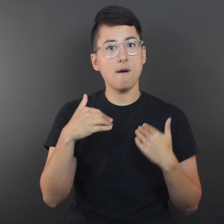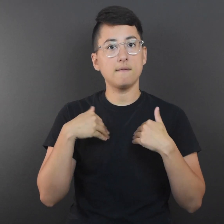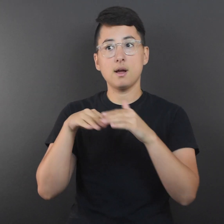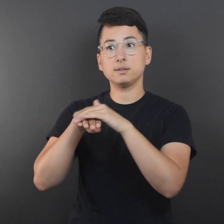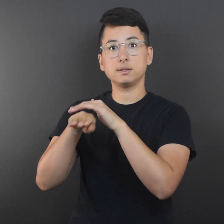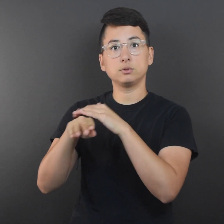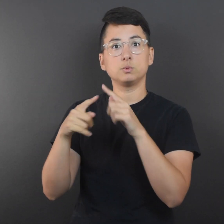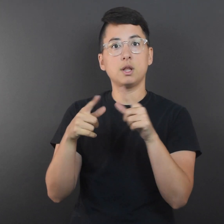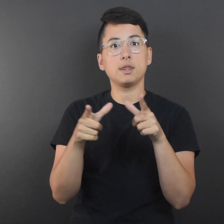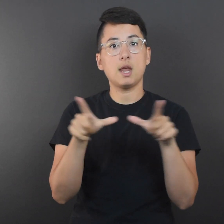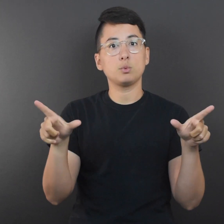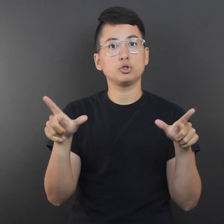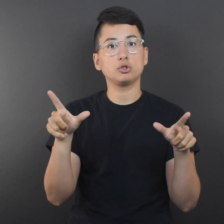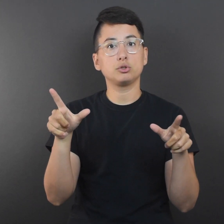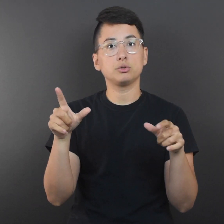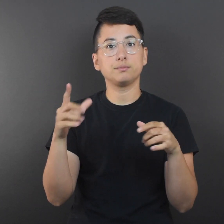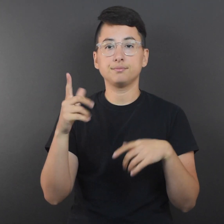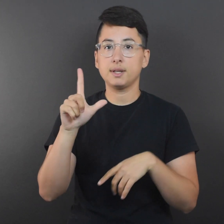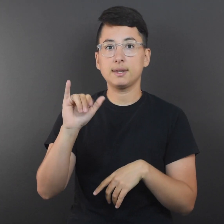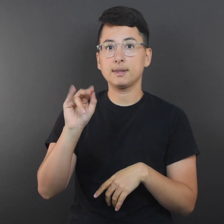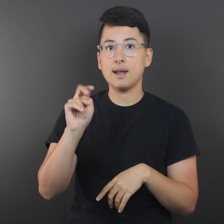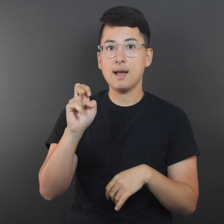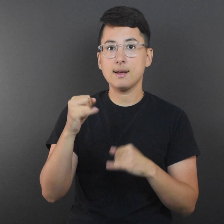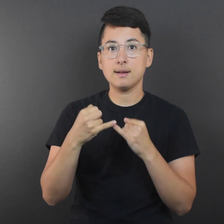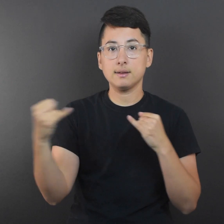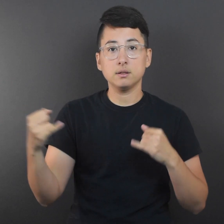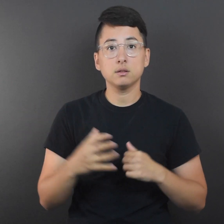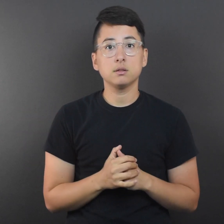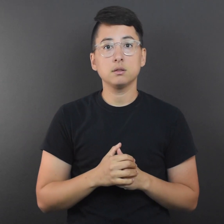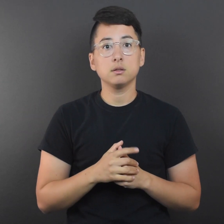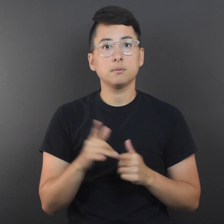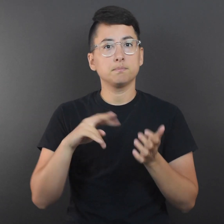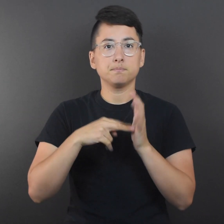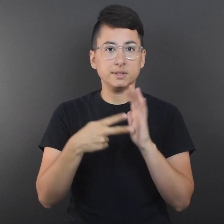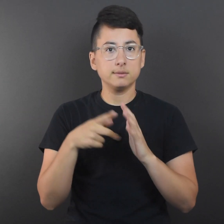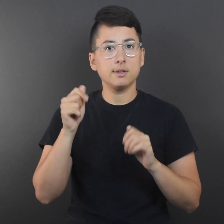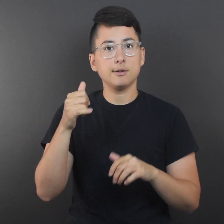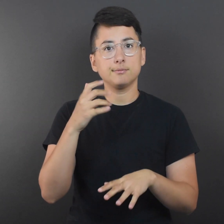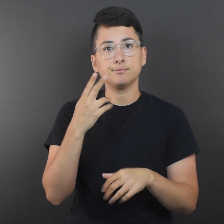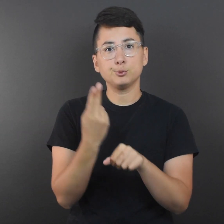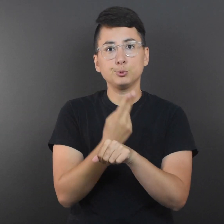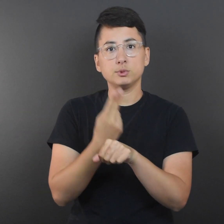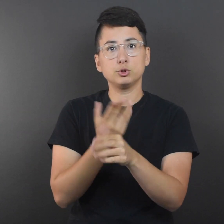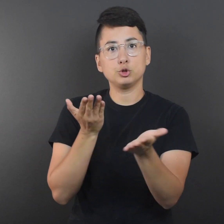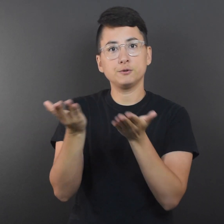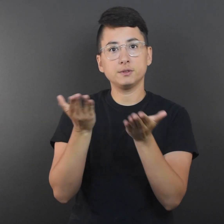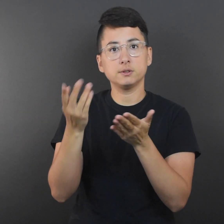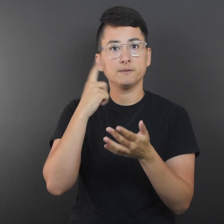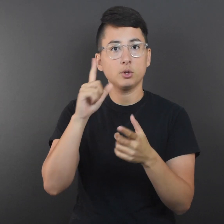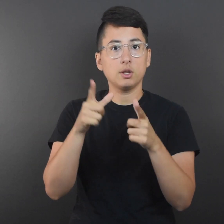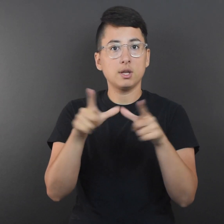also has access to Language Line, a free language translation service for limited-English speakers.